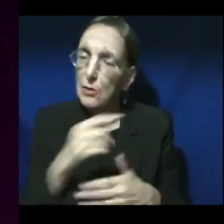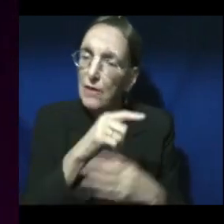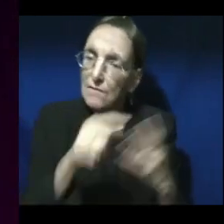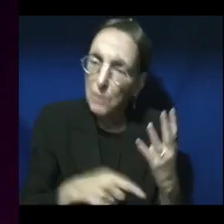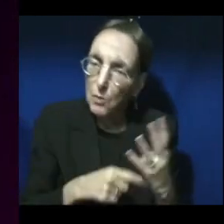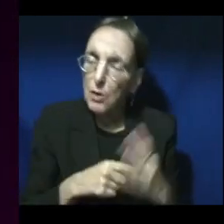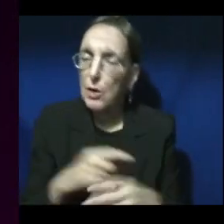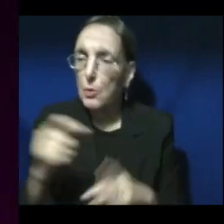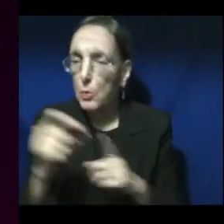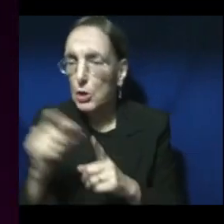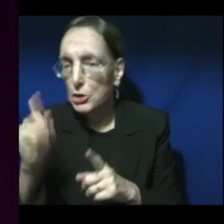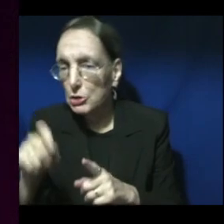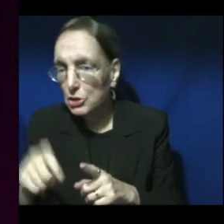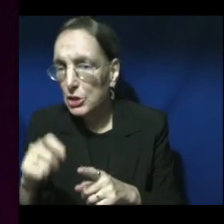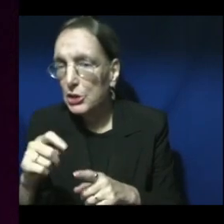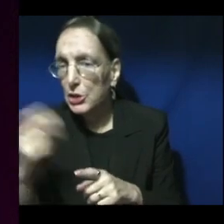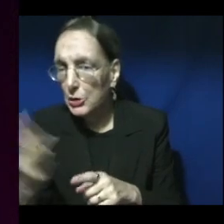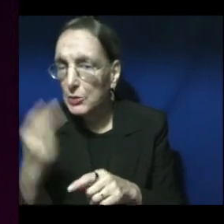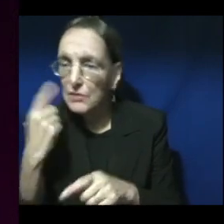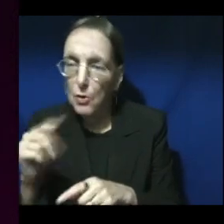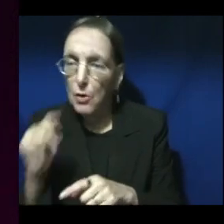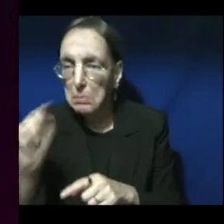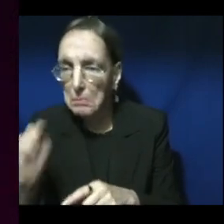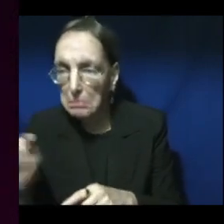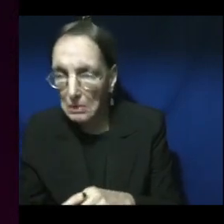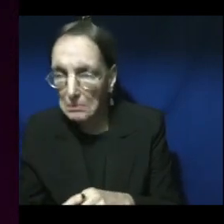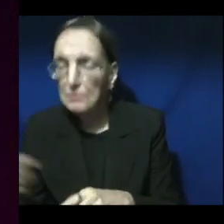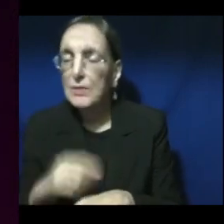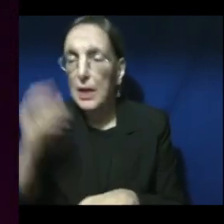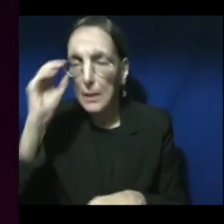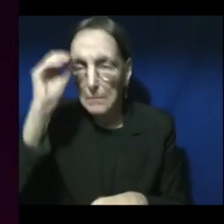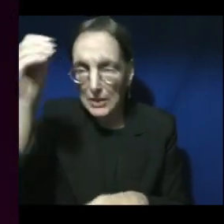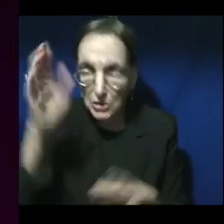opinions. Unfortunately, people tend to like their own opinions more than other people’s opinions,